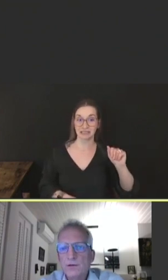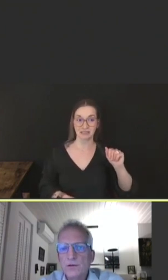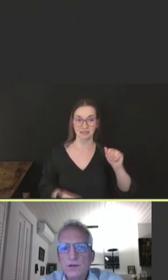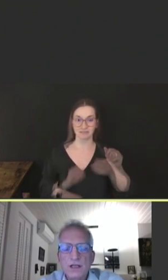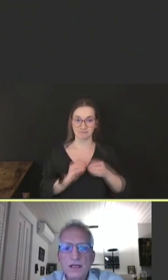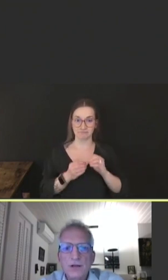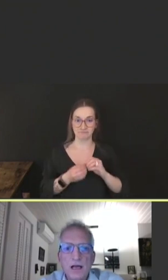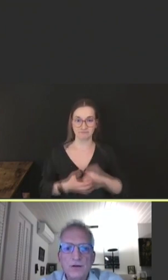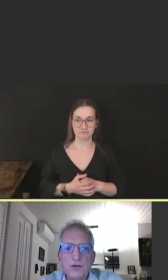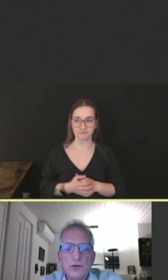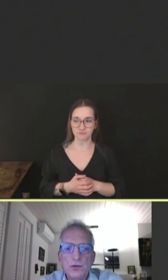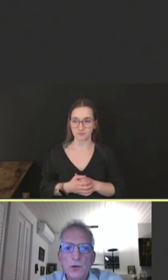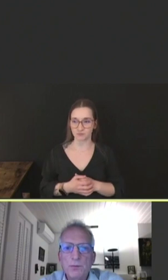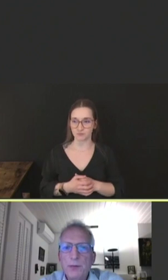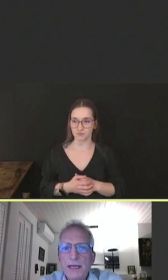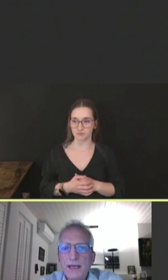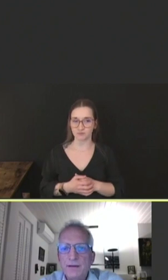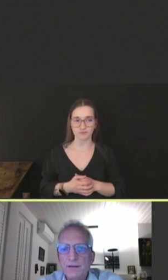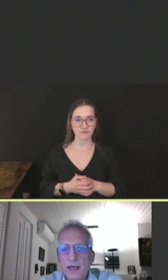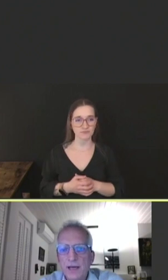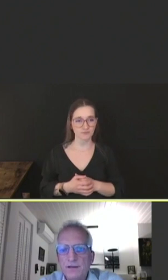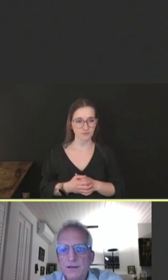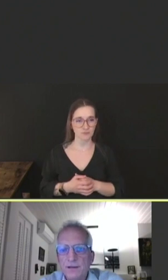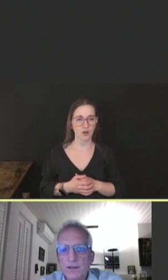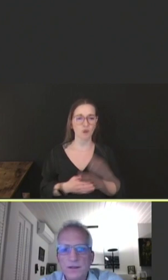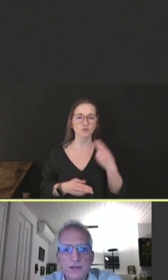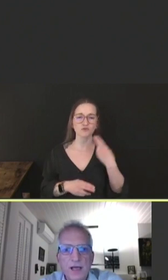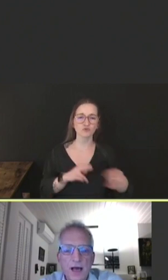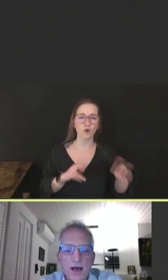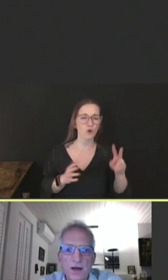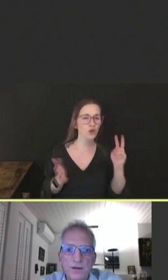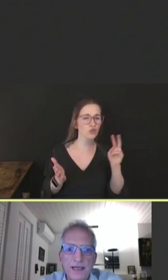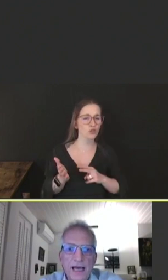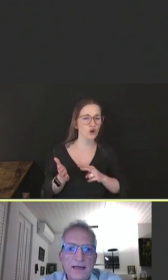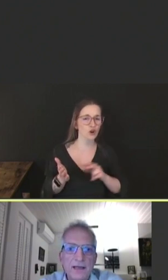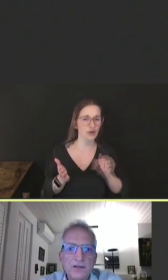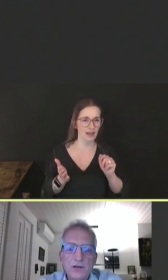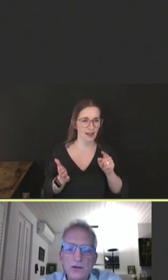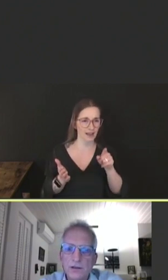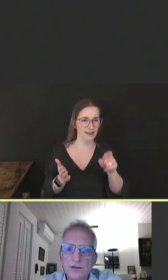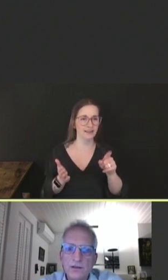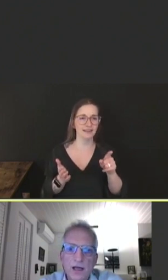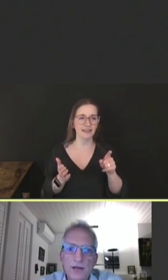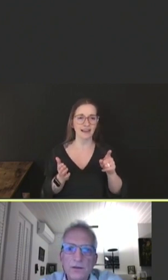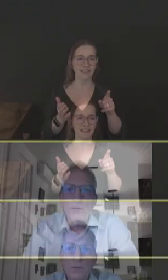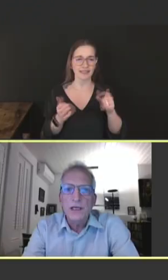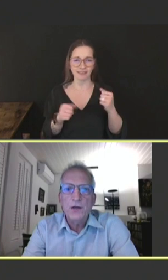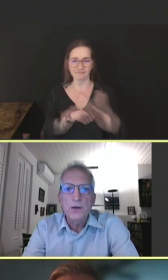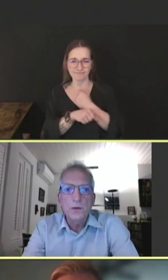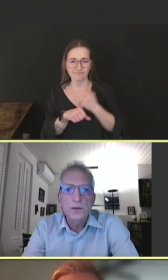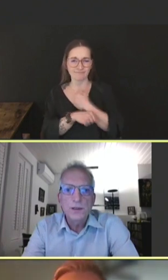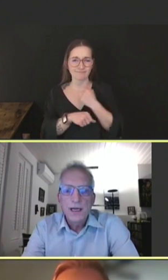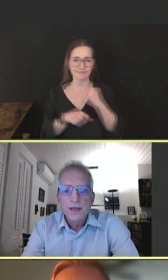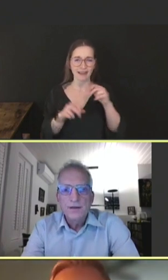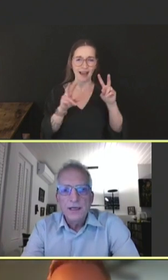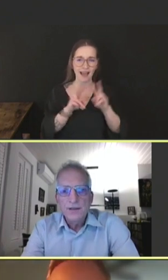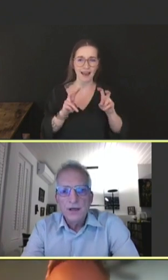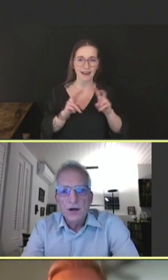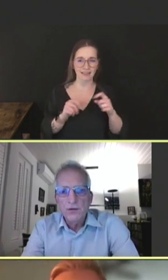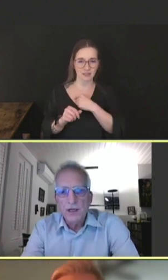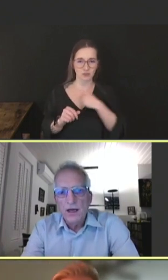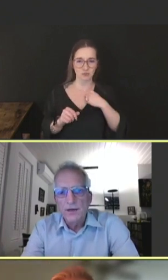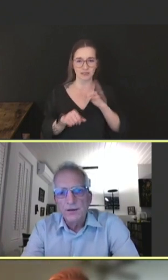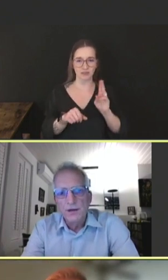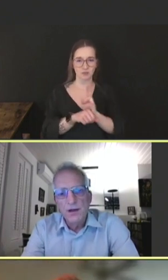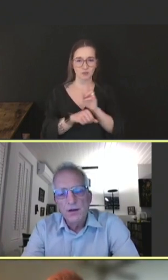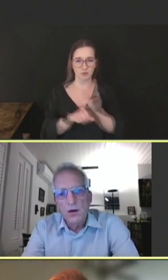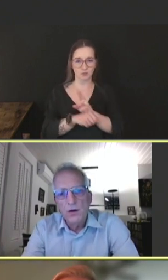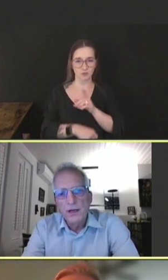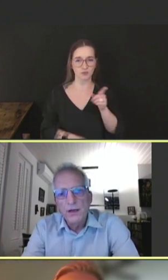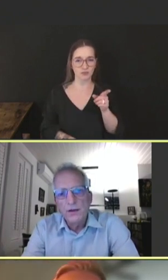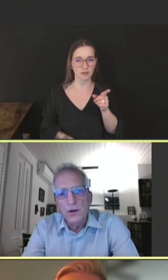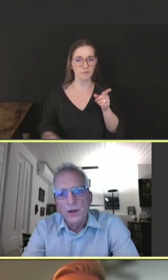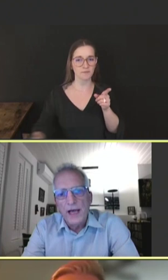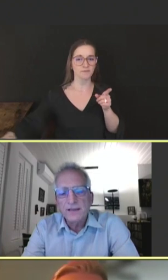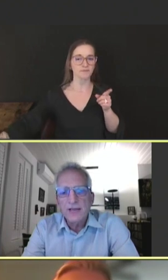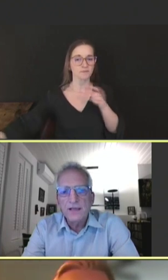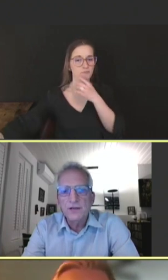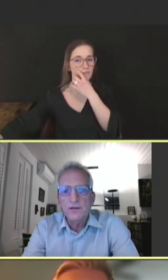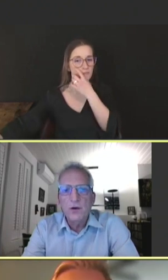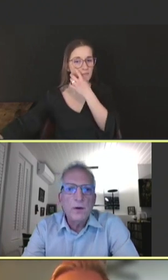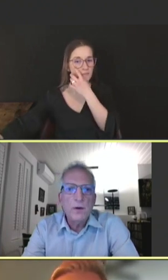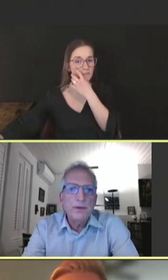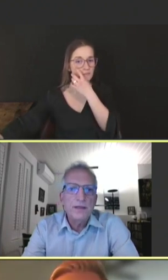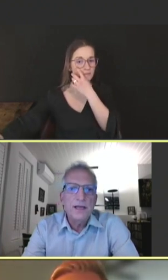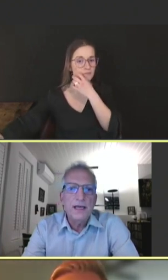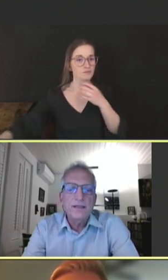Just a short peak at the analytics that we use. These are on the X-axis, follow up days,